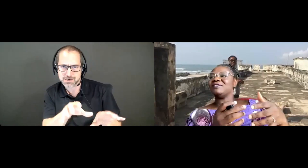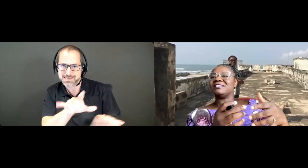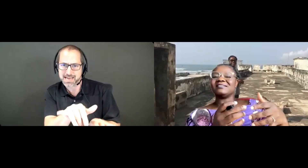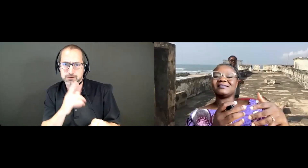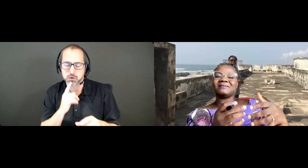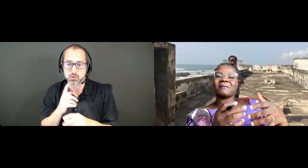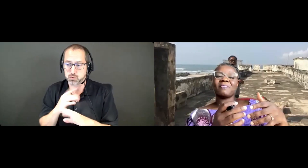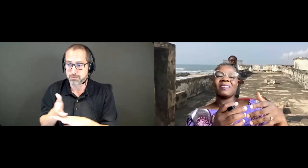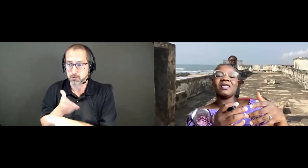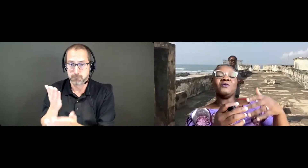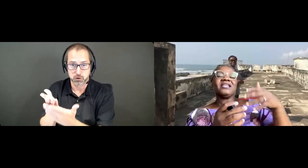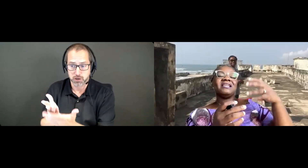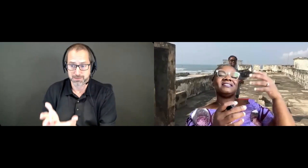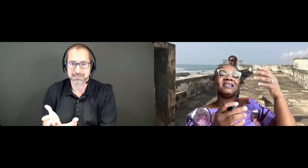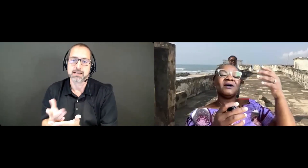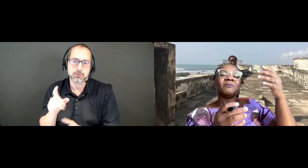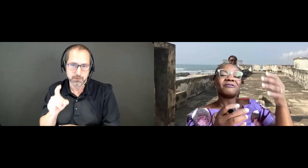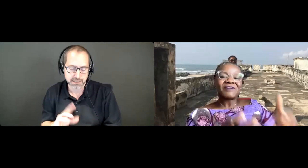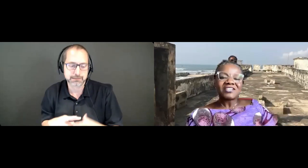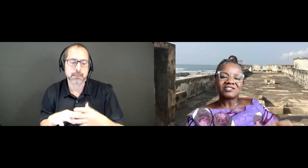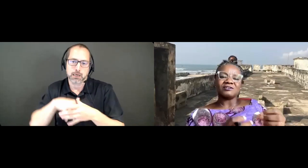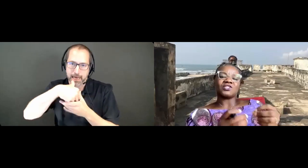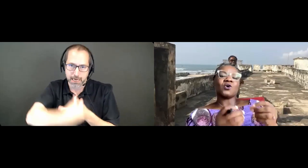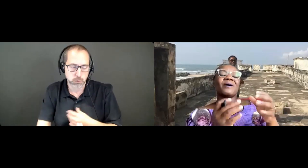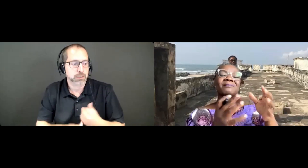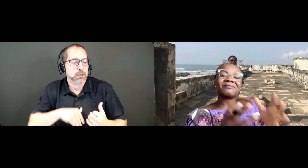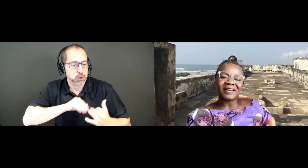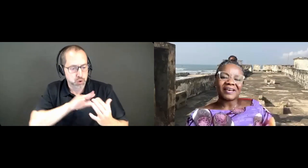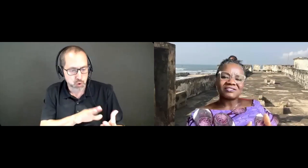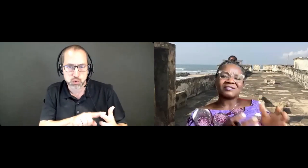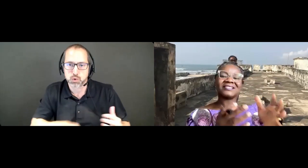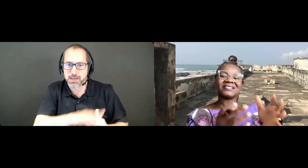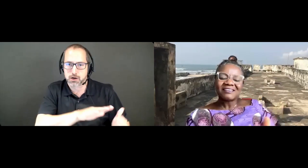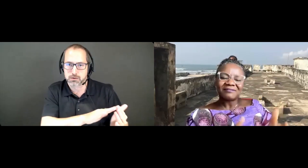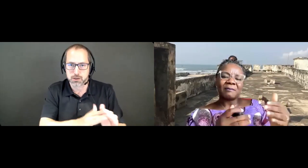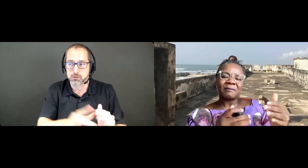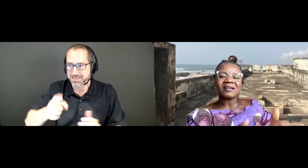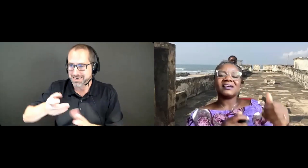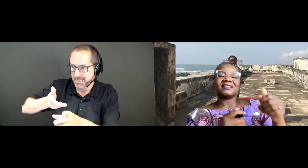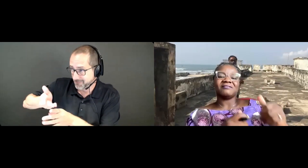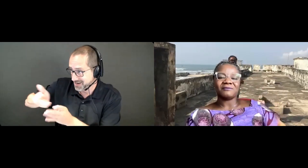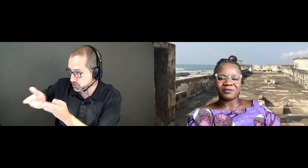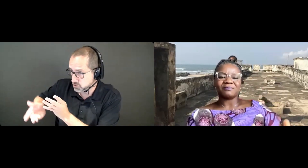the people's communities. We need professionals or paraprofessionals to live among the people.